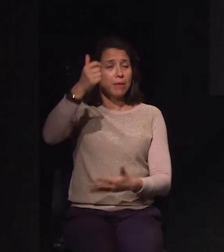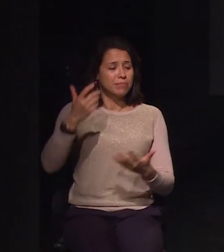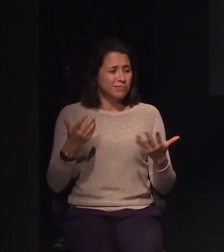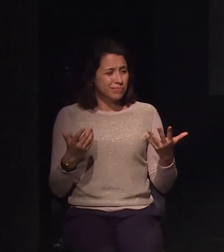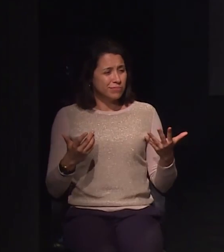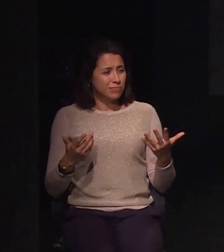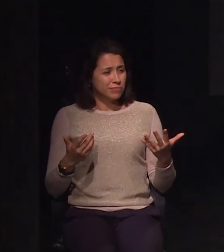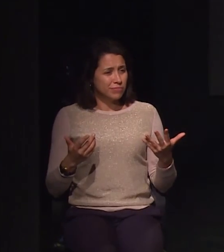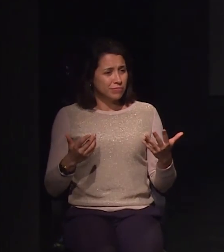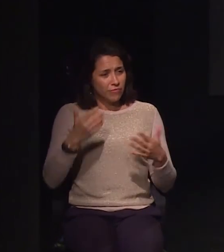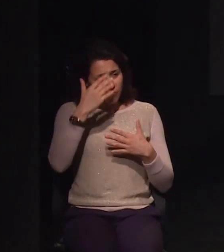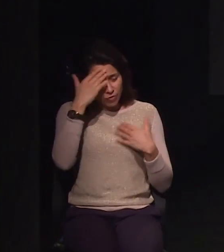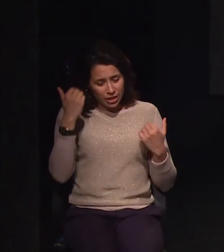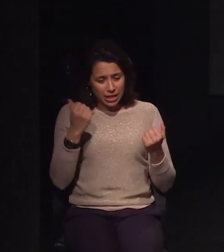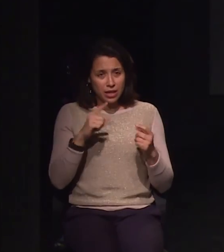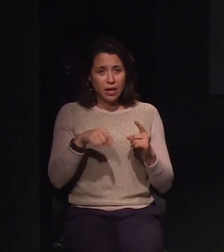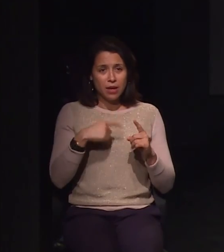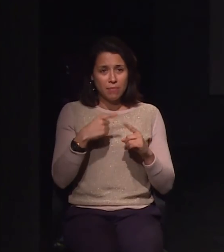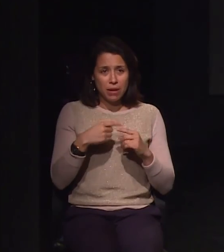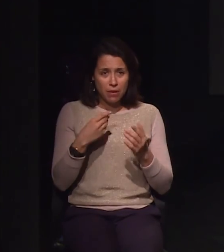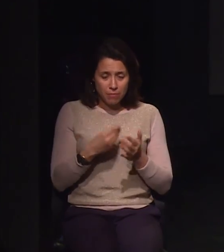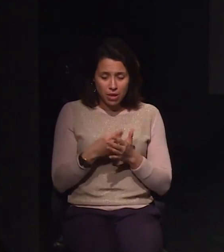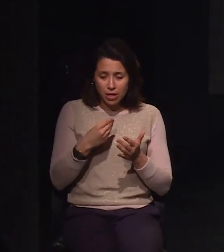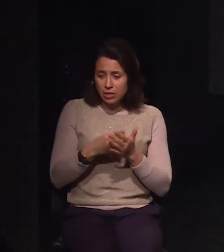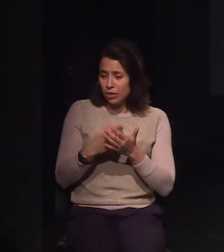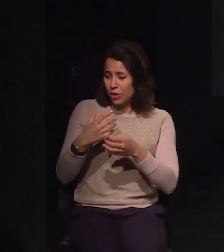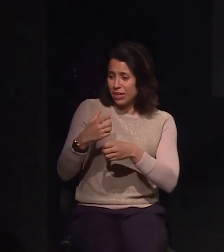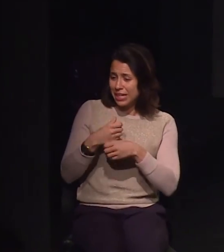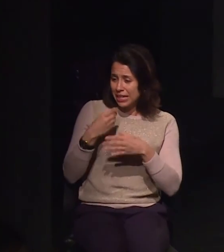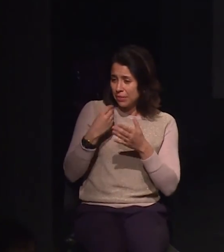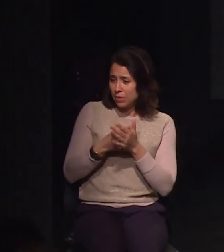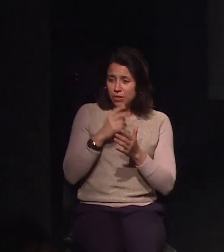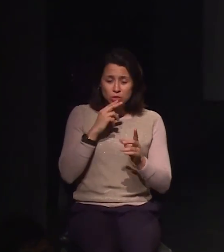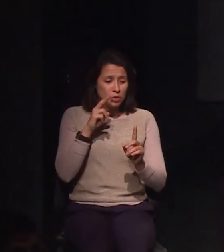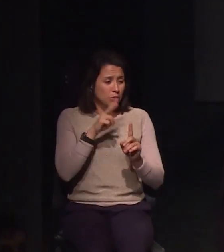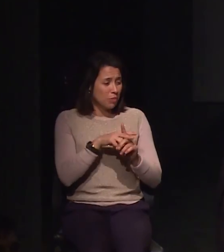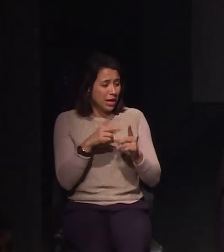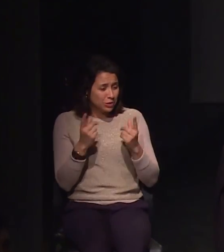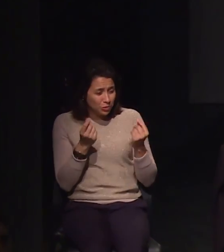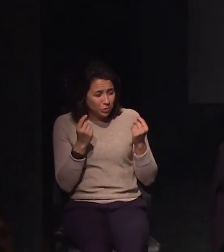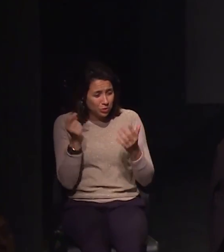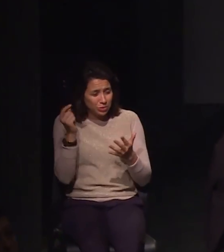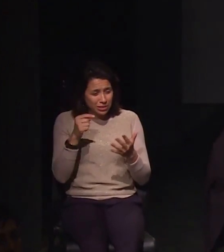Forget about money, forget about getting money to you and stuff.